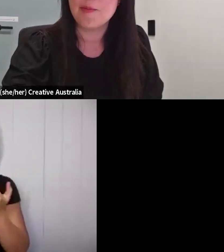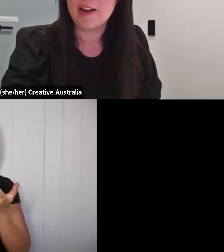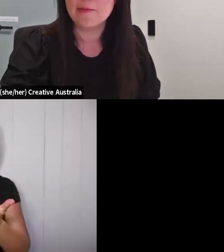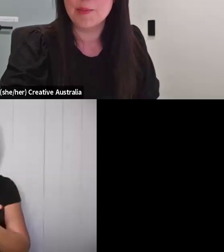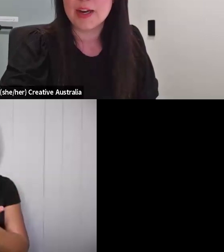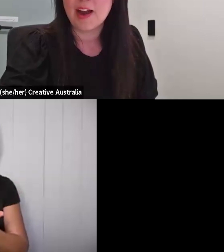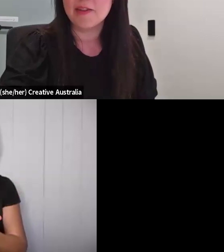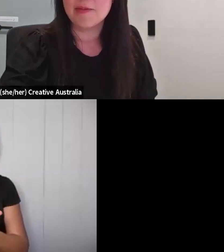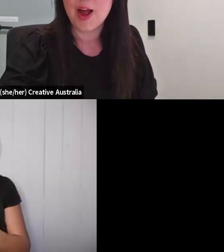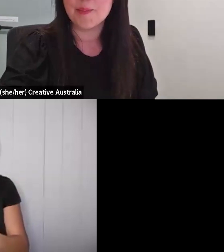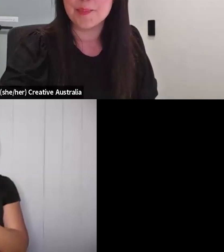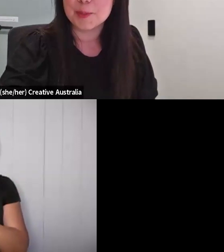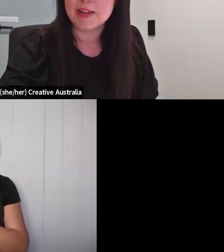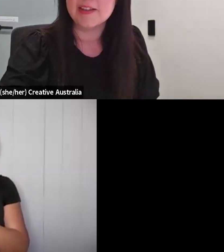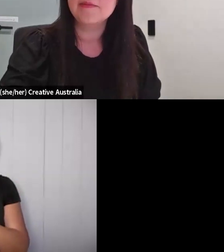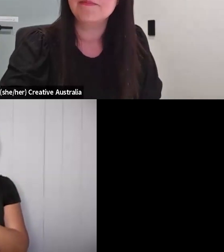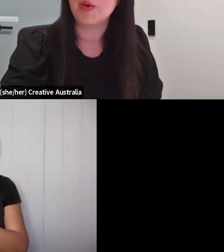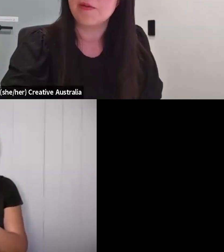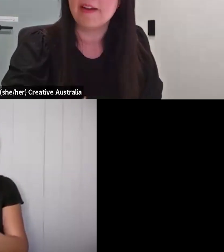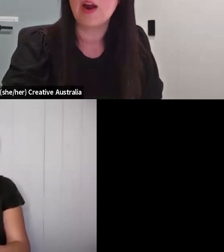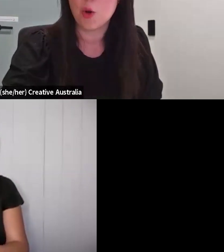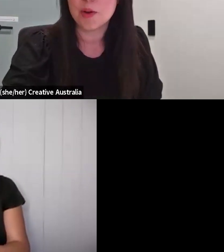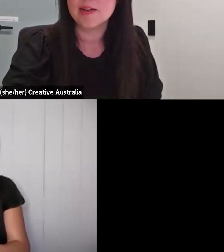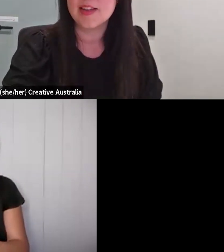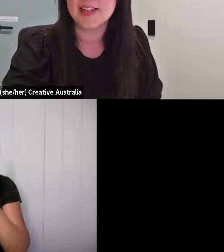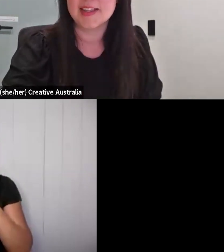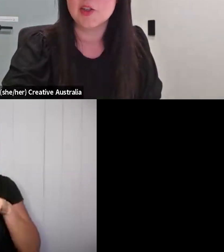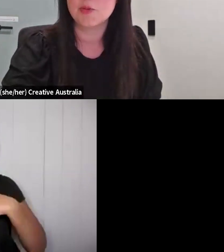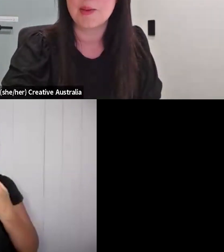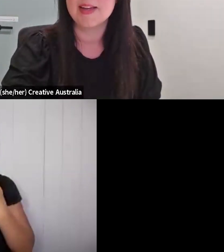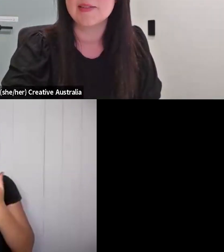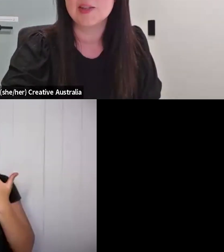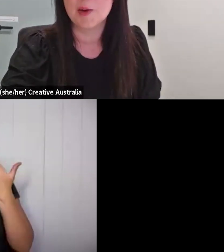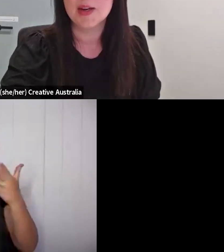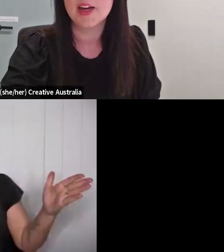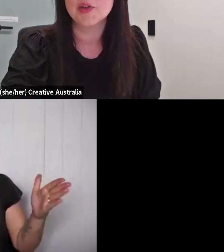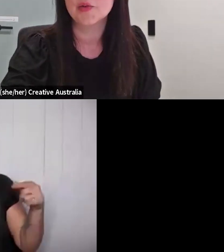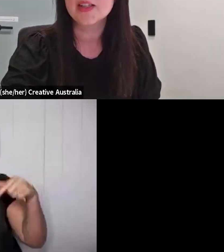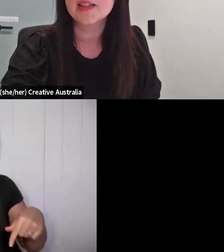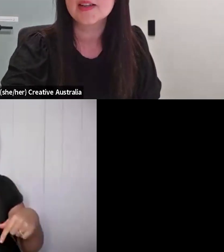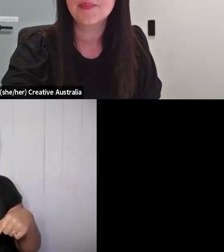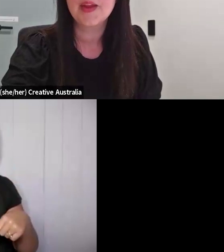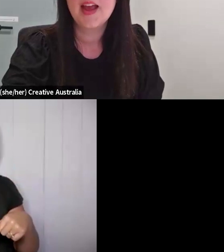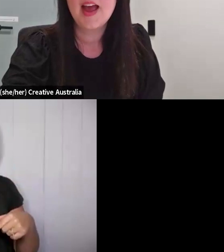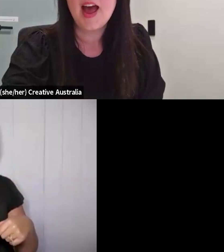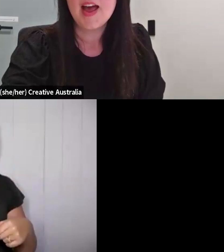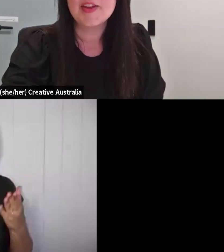from our government body perspective. But we are very open to the idea that this should be about extra mentation and risk. The second is viability. -- Experimentation and risk.